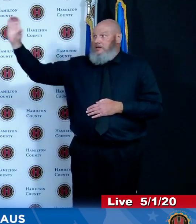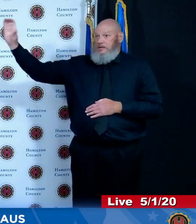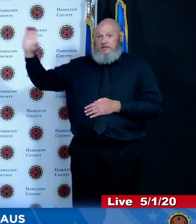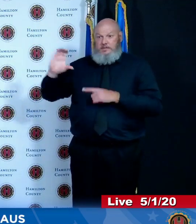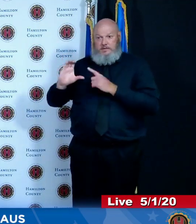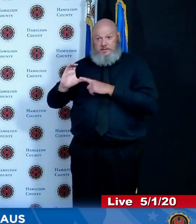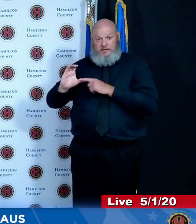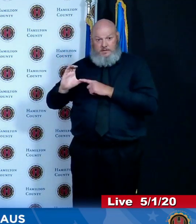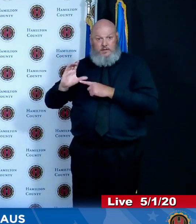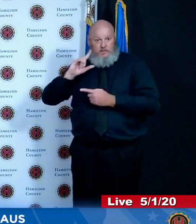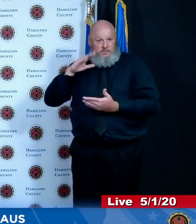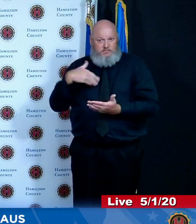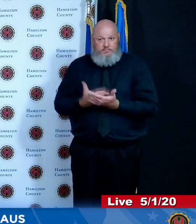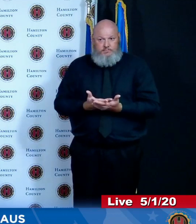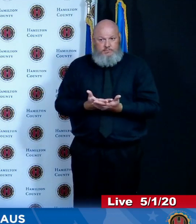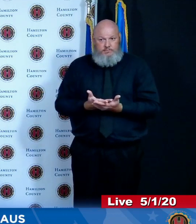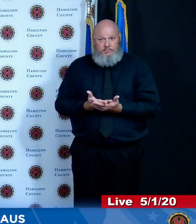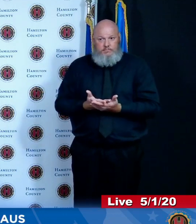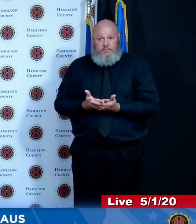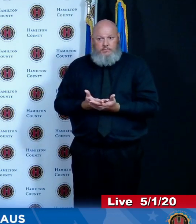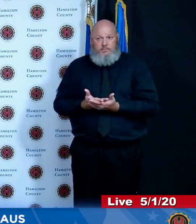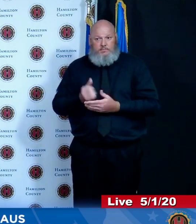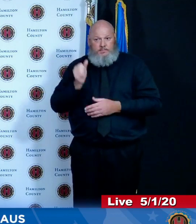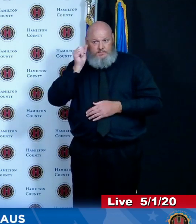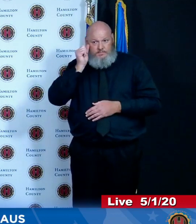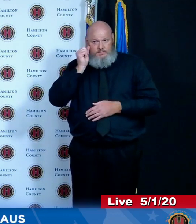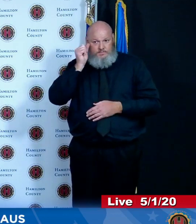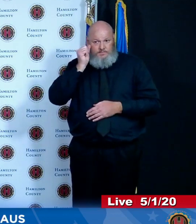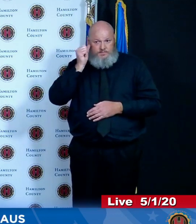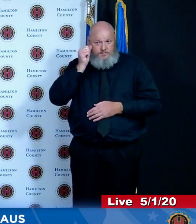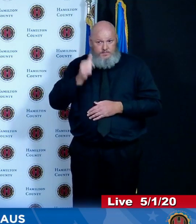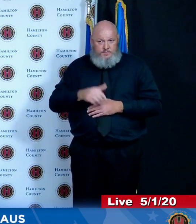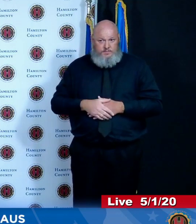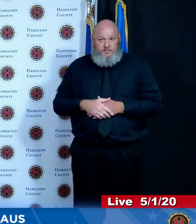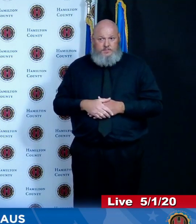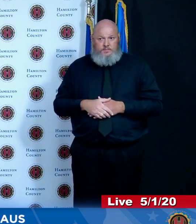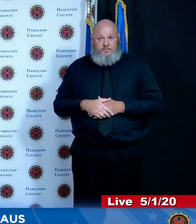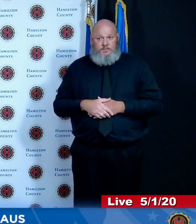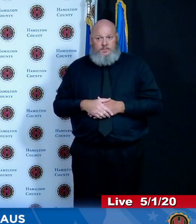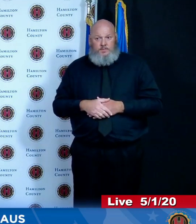the rehousing efforts the 911 efforts to separate